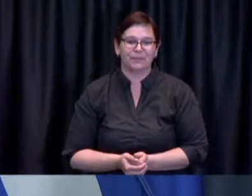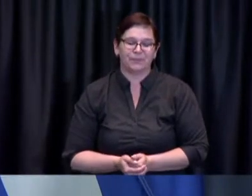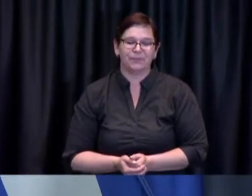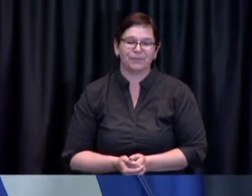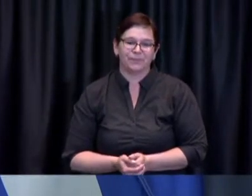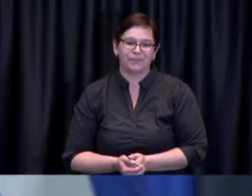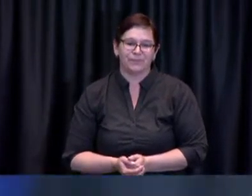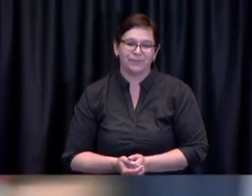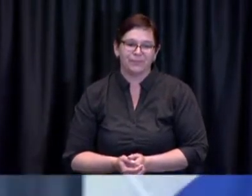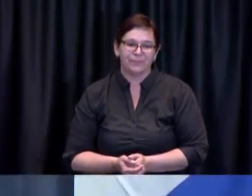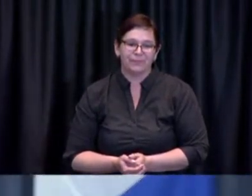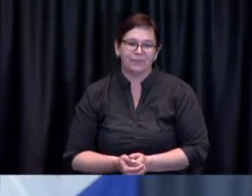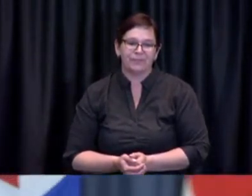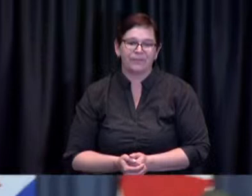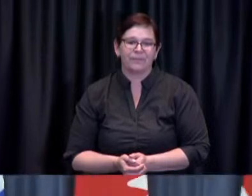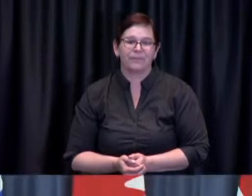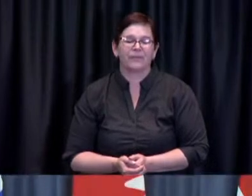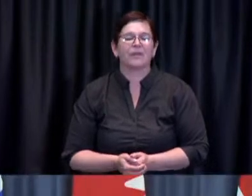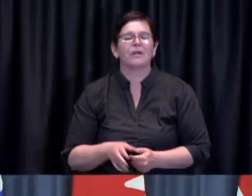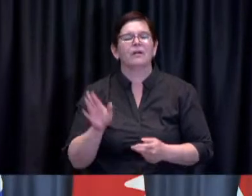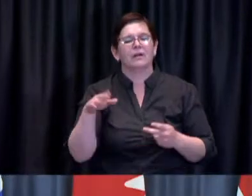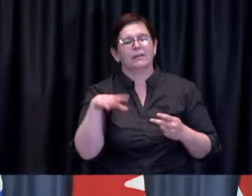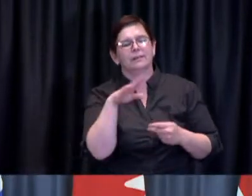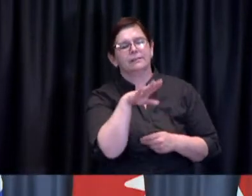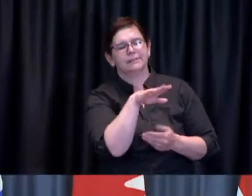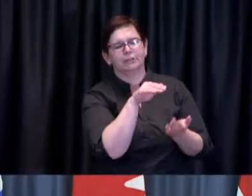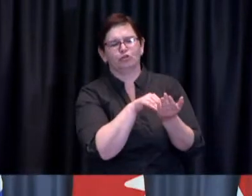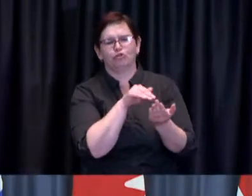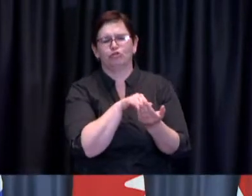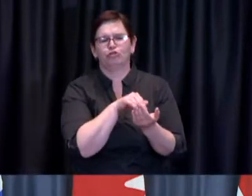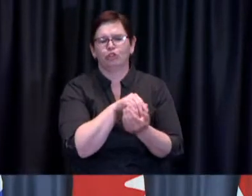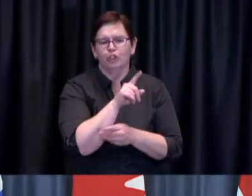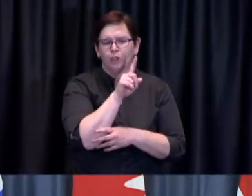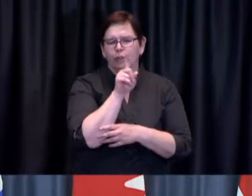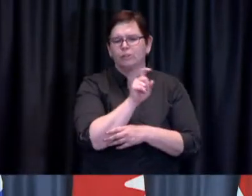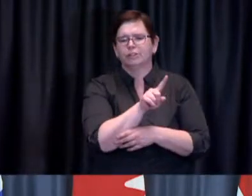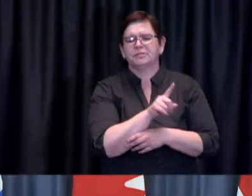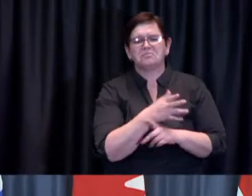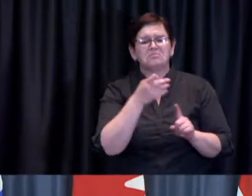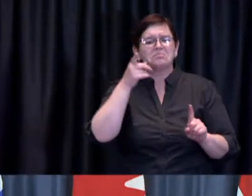and Dr. de Villa if um if the provincial government does at some point move to allow